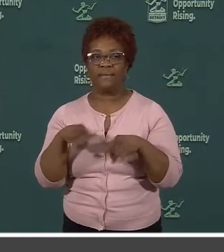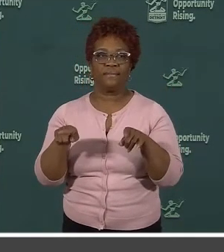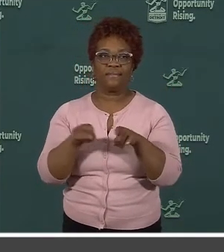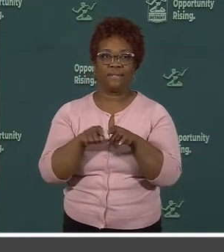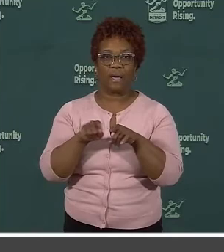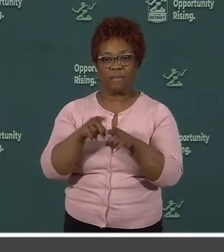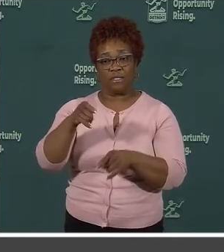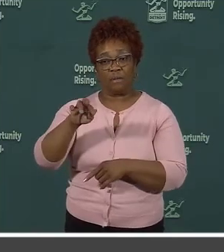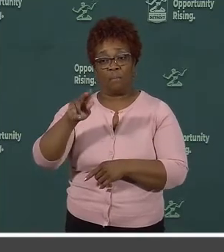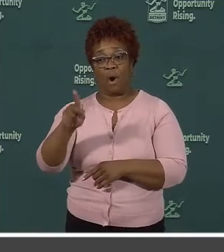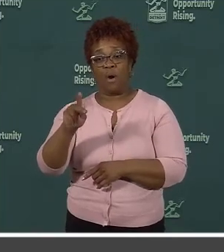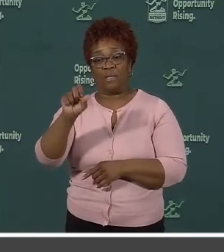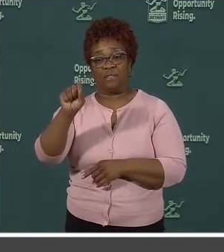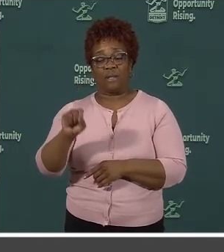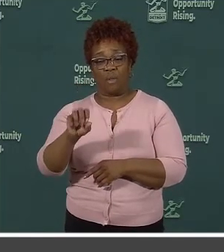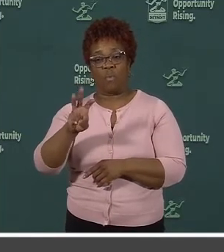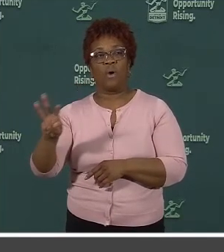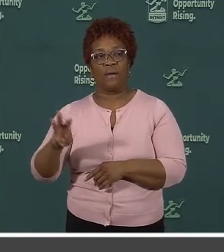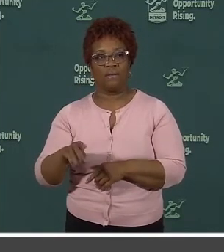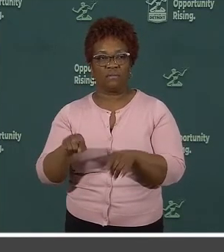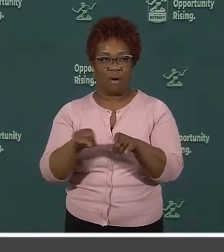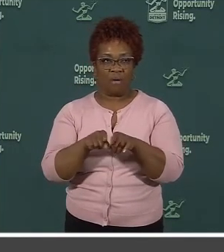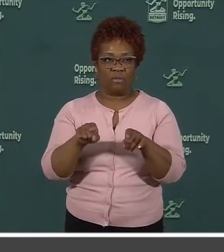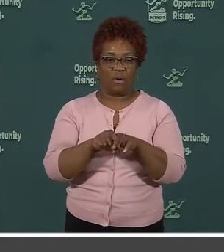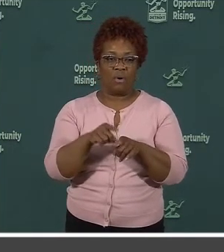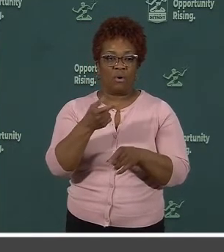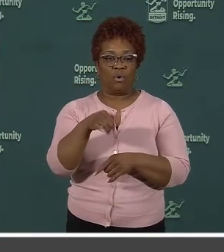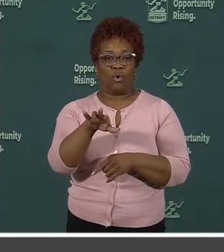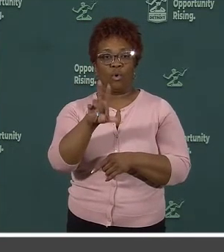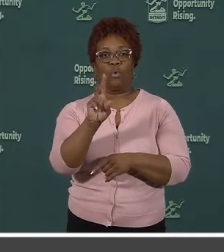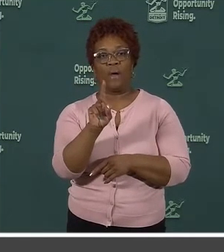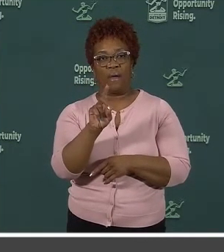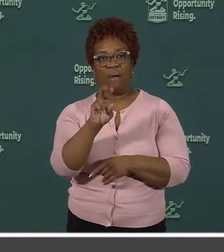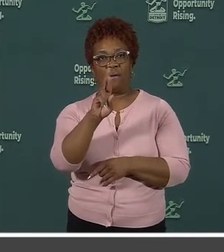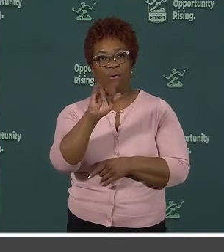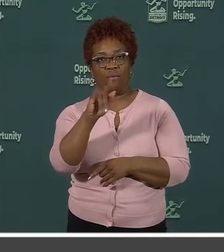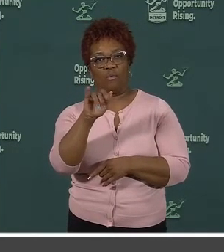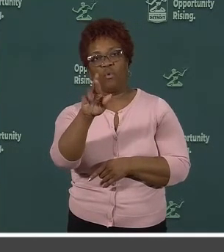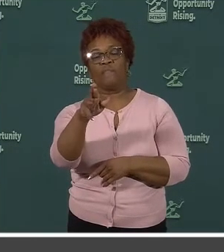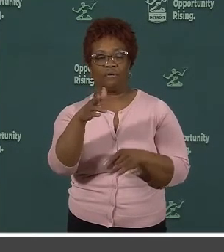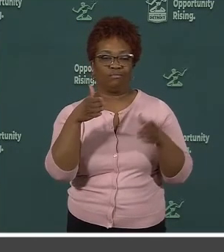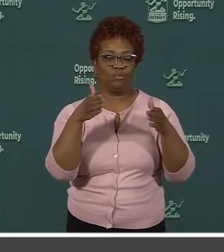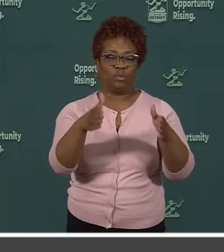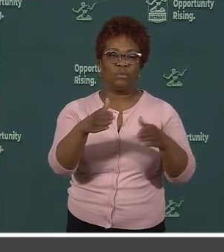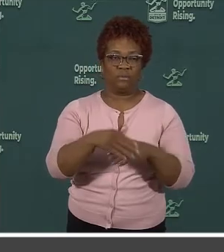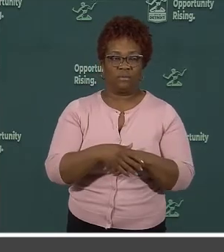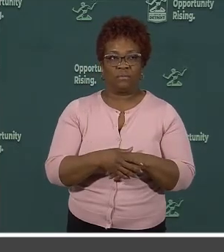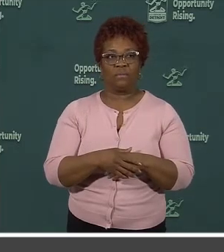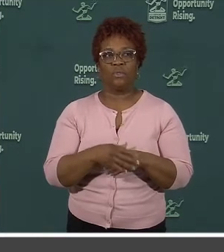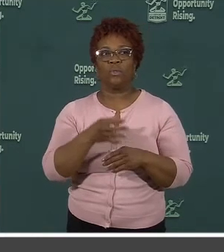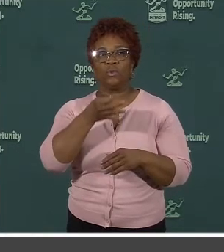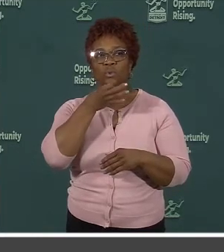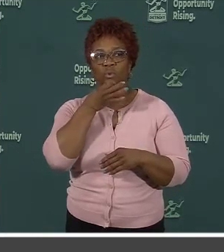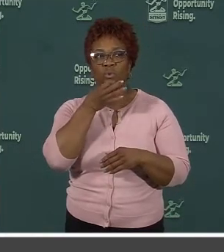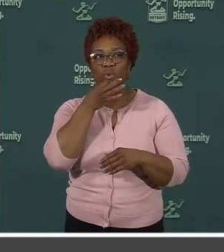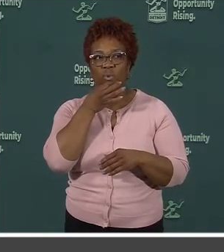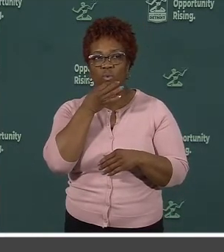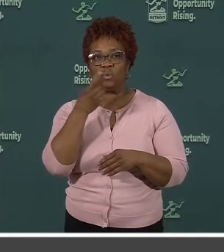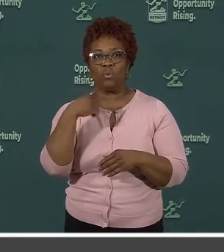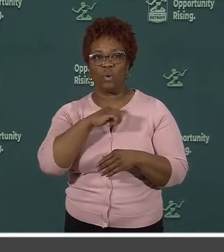LONG VACANT STRETCH OF GRAND RIVER WHERE WE ARE GOING TO HAVE BUILT SOON WITH STEPHEN ROSS AND THE UNIVERSITY OF